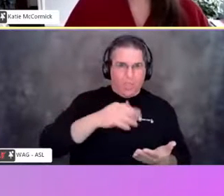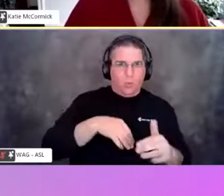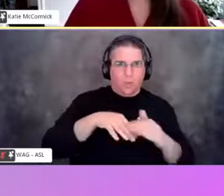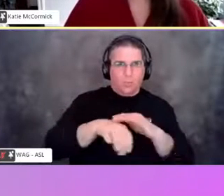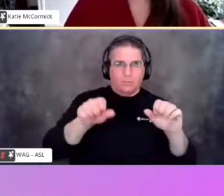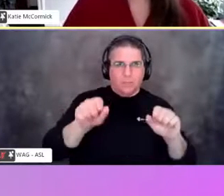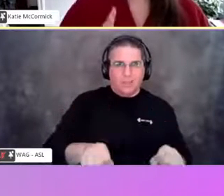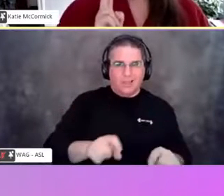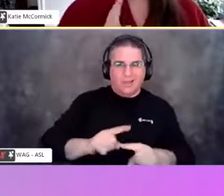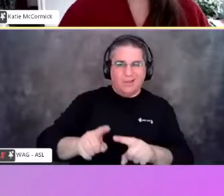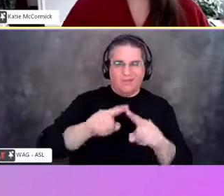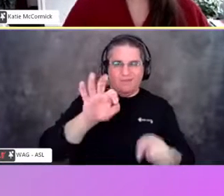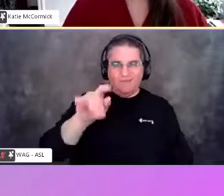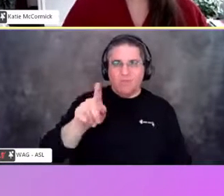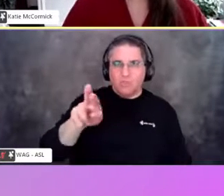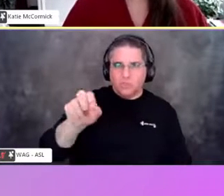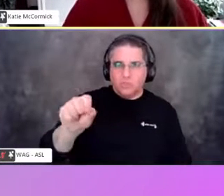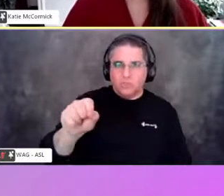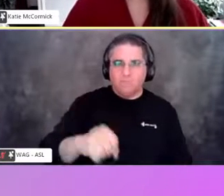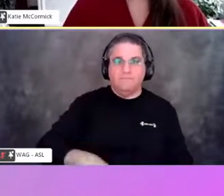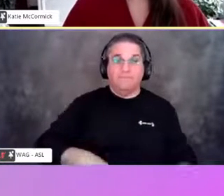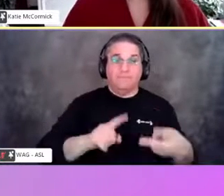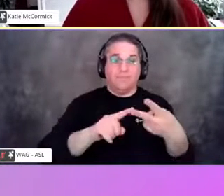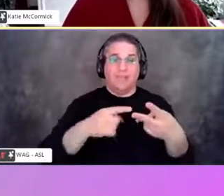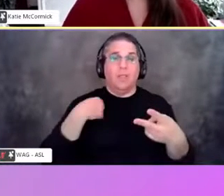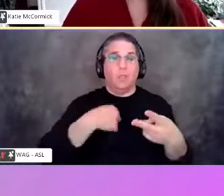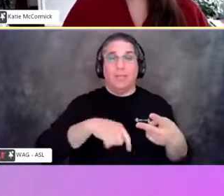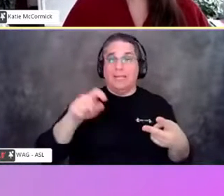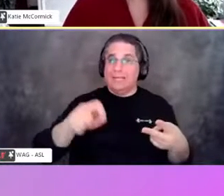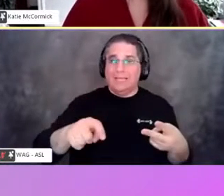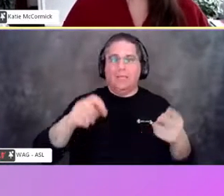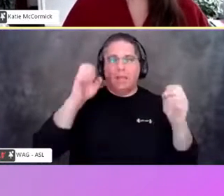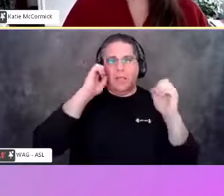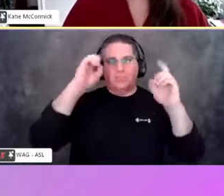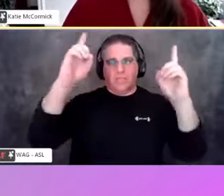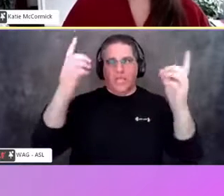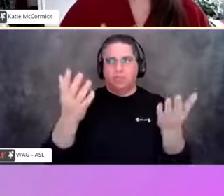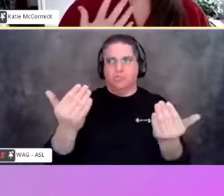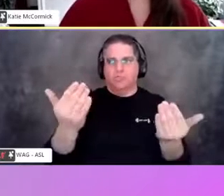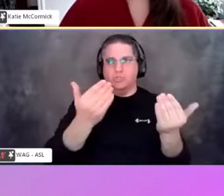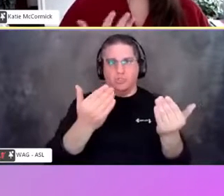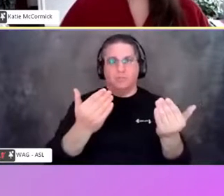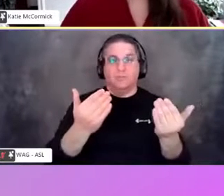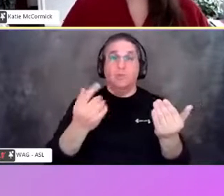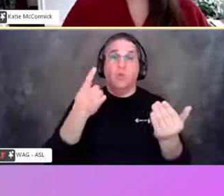products, and that vision needed to be visual as a